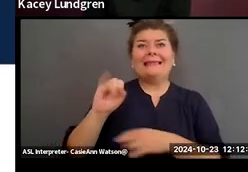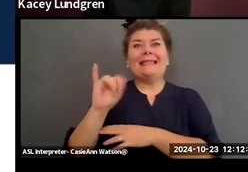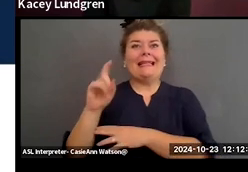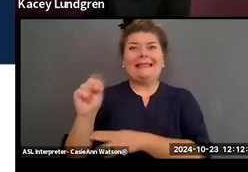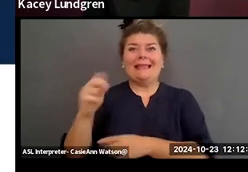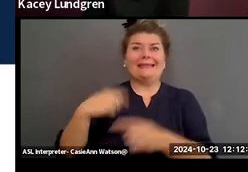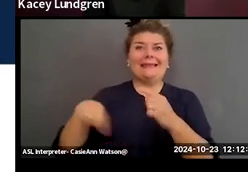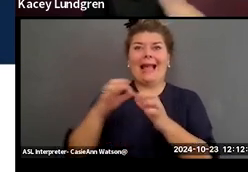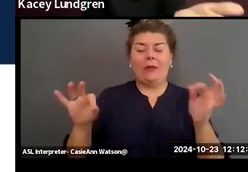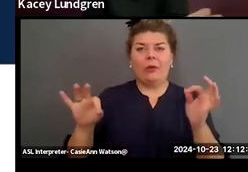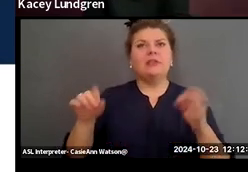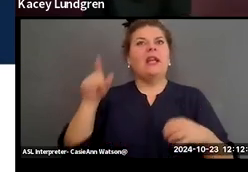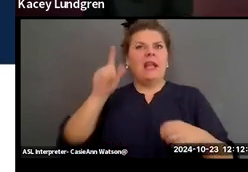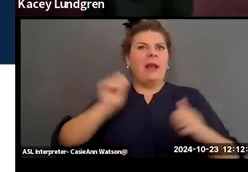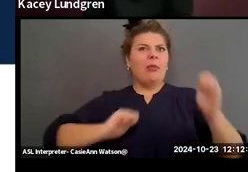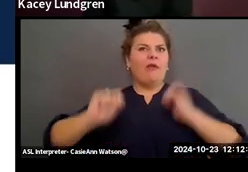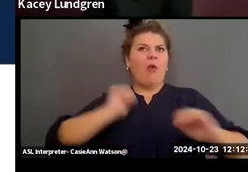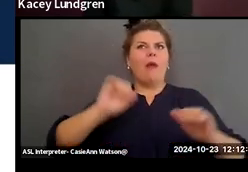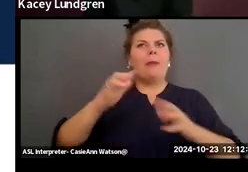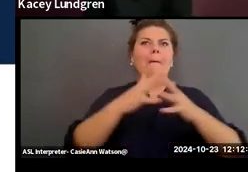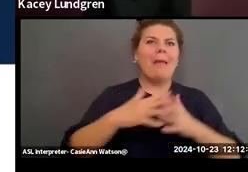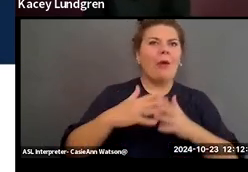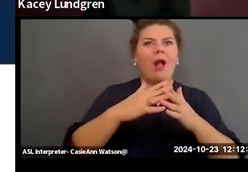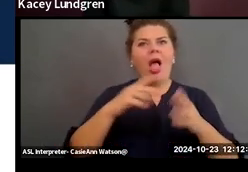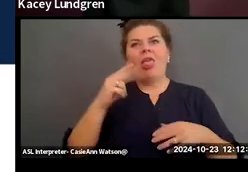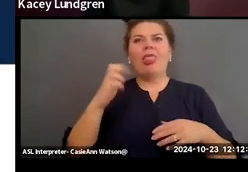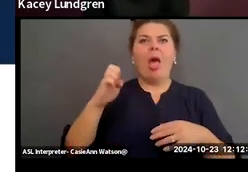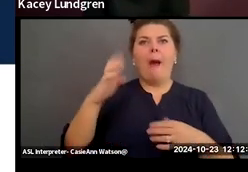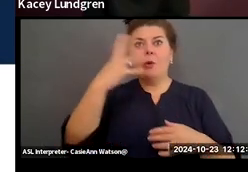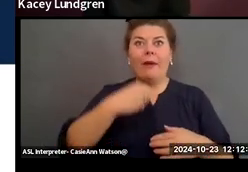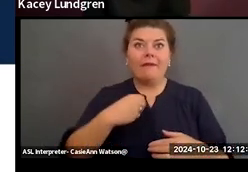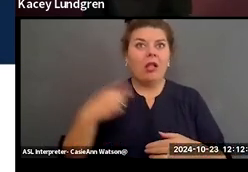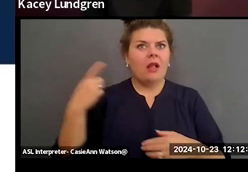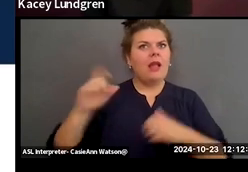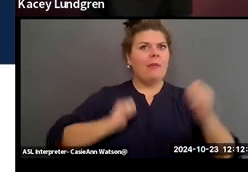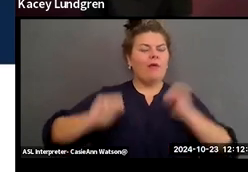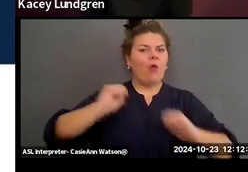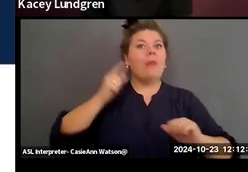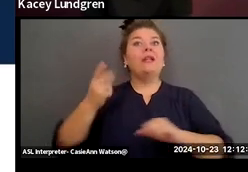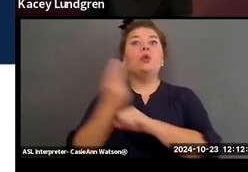alongside Babyface, whose picture's on the left. Colin decided to use a mix of American Sign Language